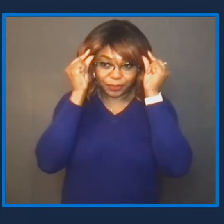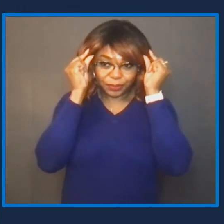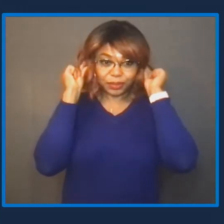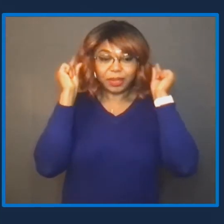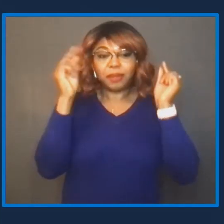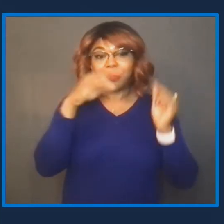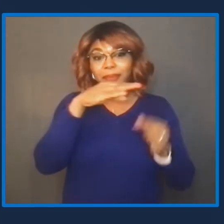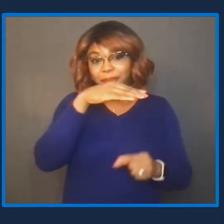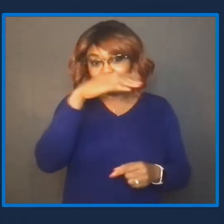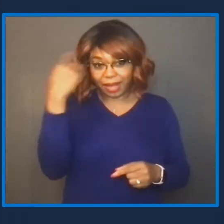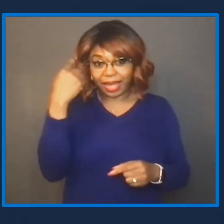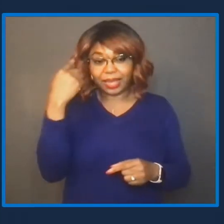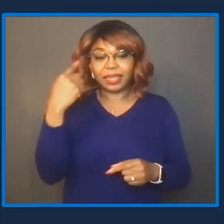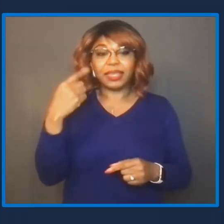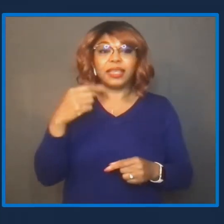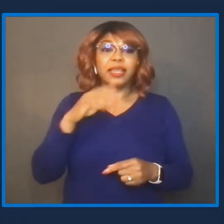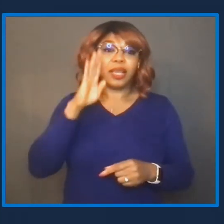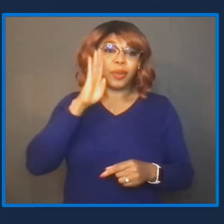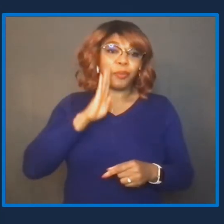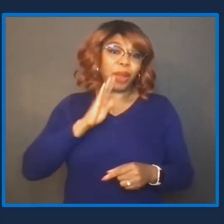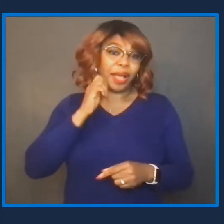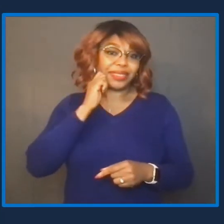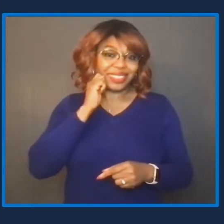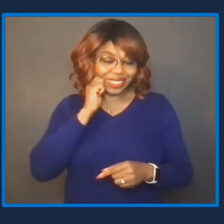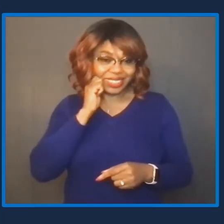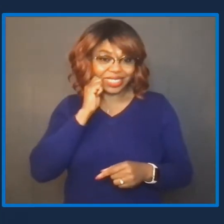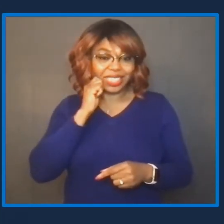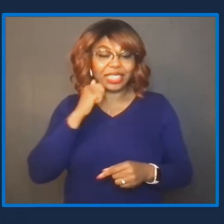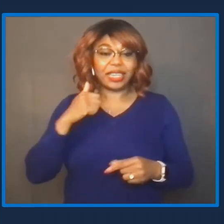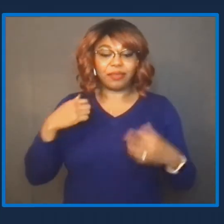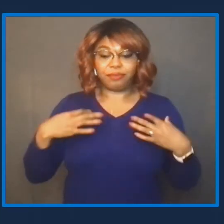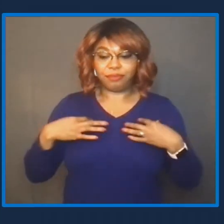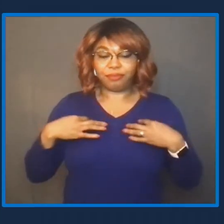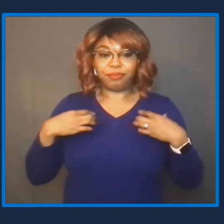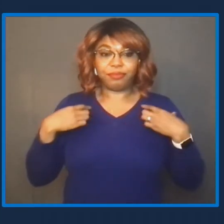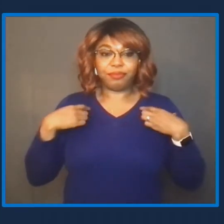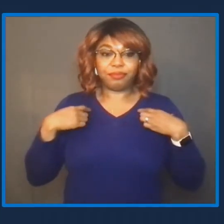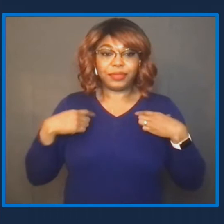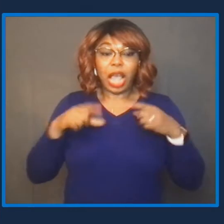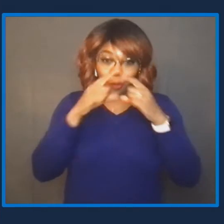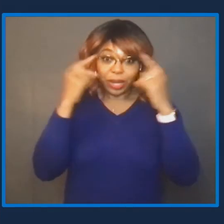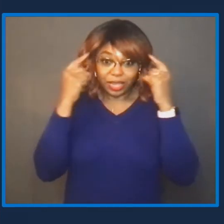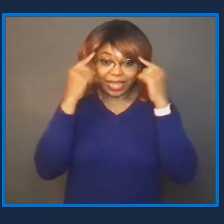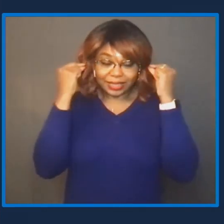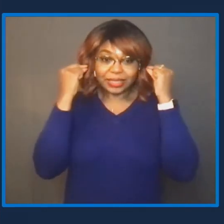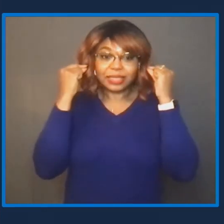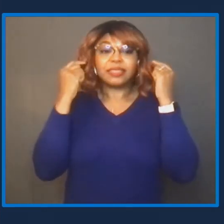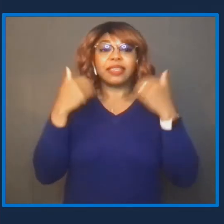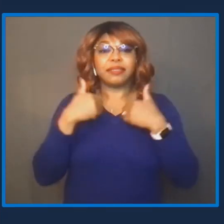I am brown in complexion. I wear spectacles and gold septum ring.